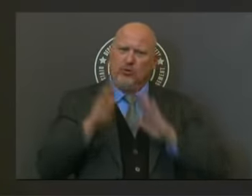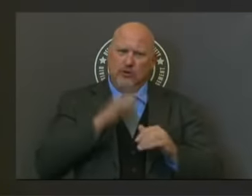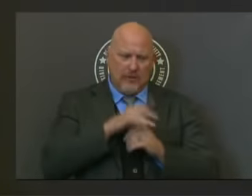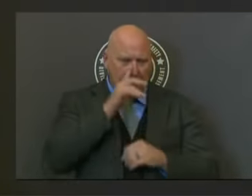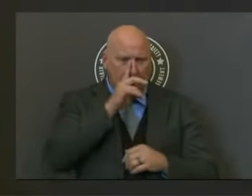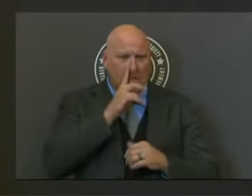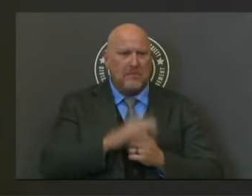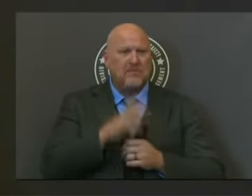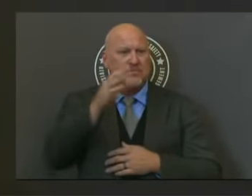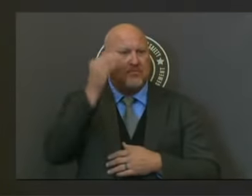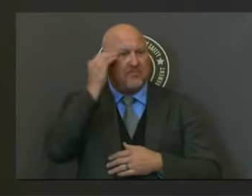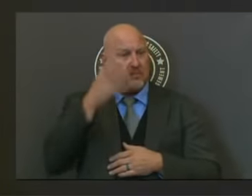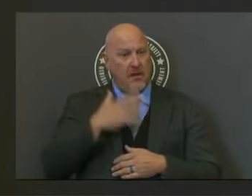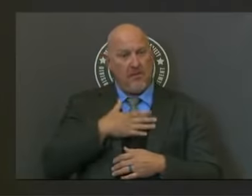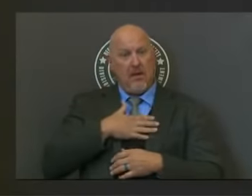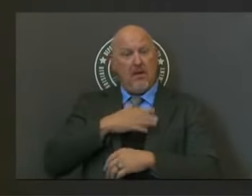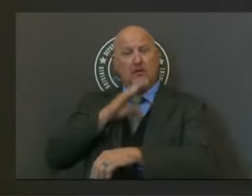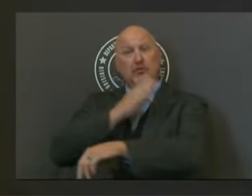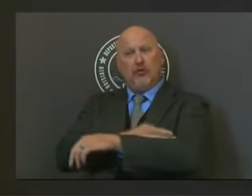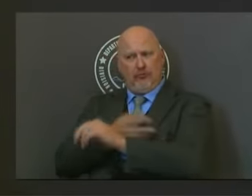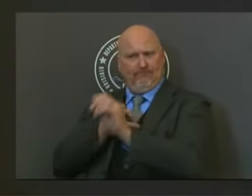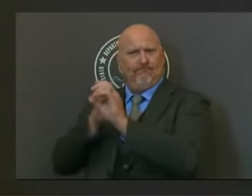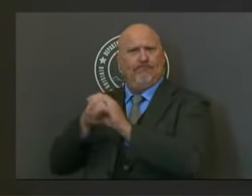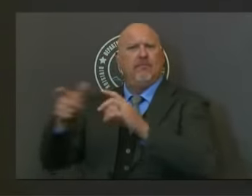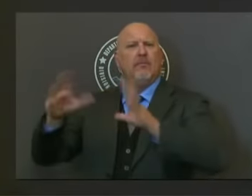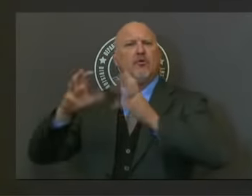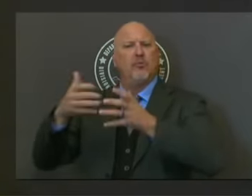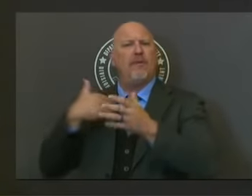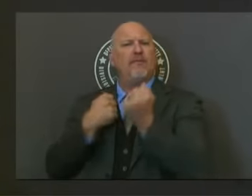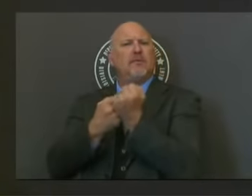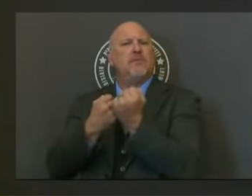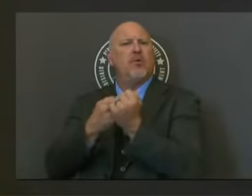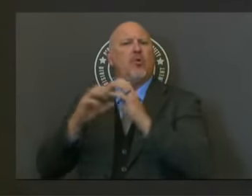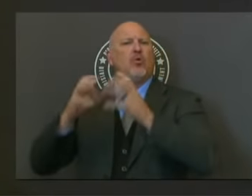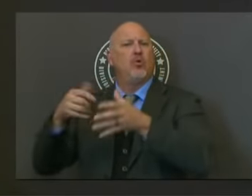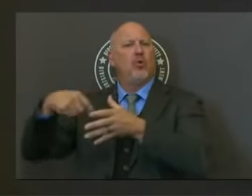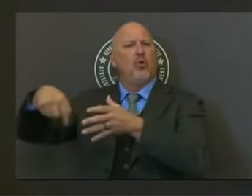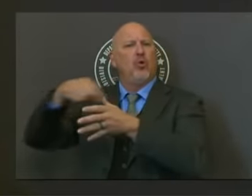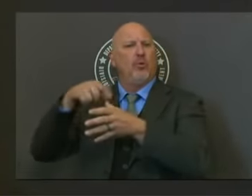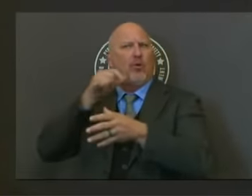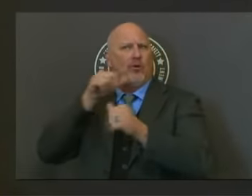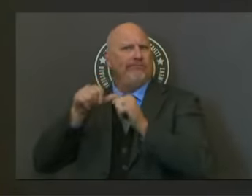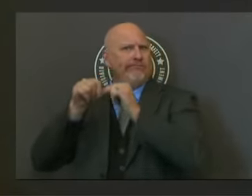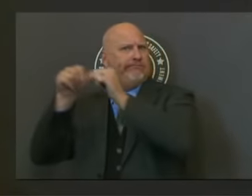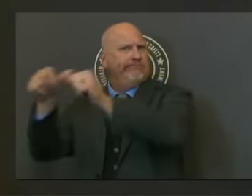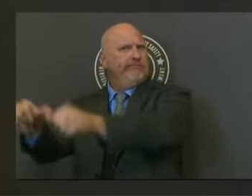them by the way over ten thousand people supporting each other let's see if we can find